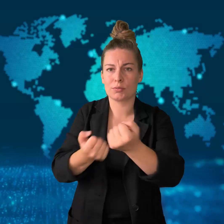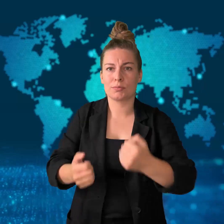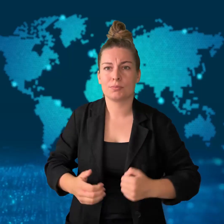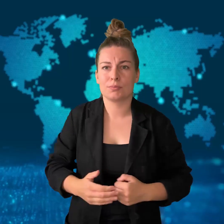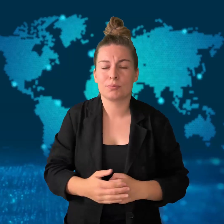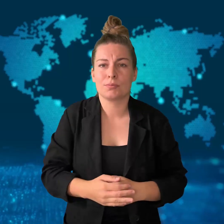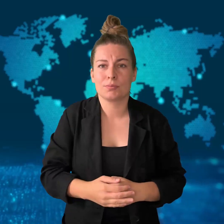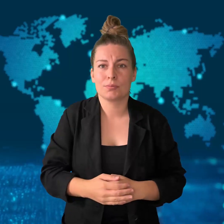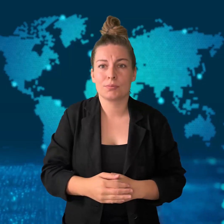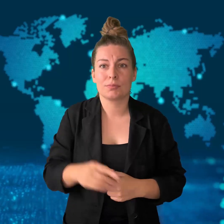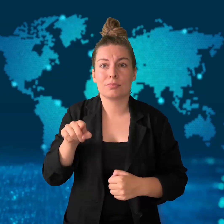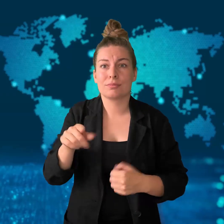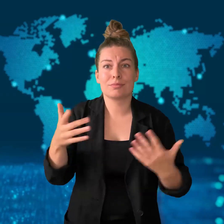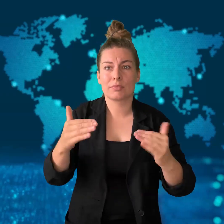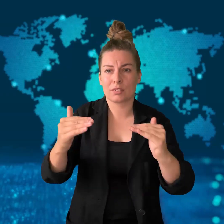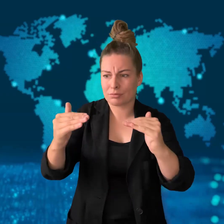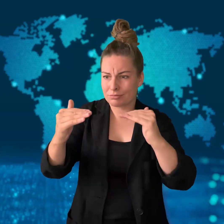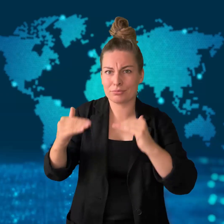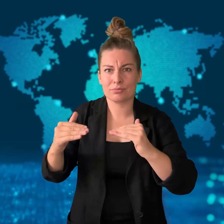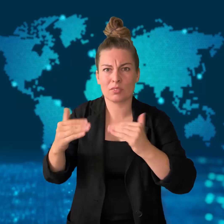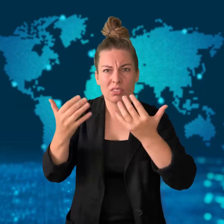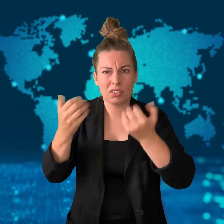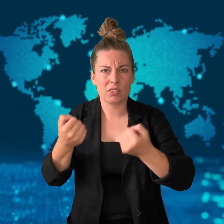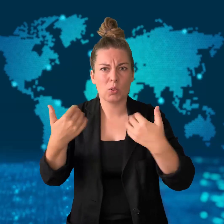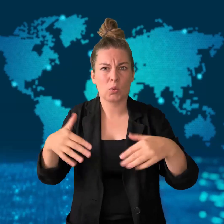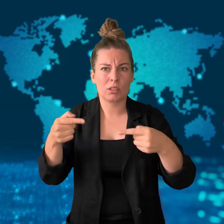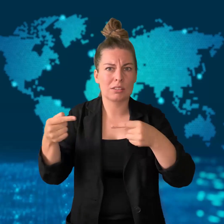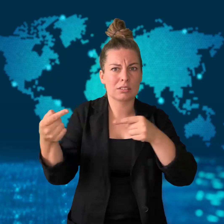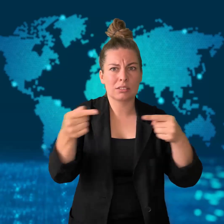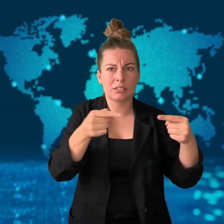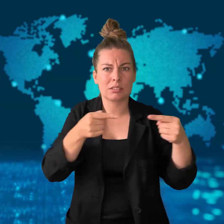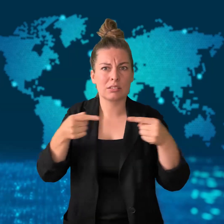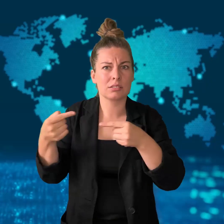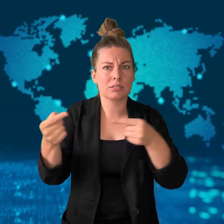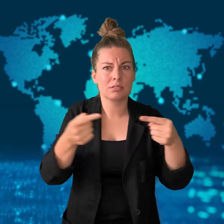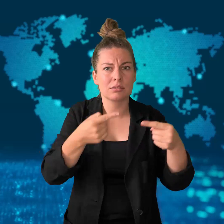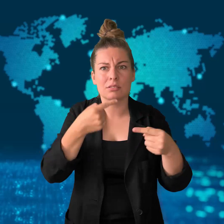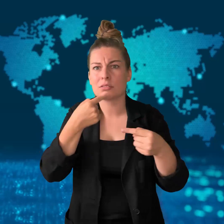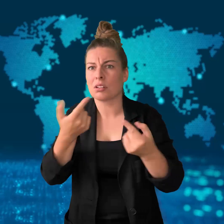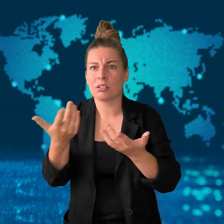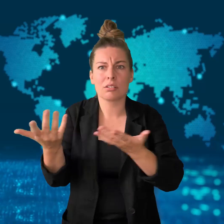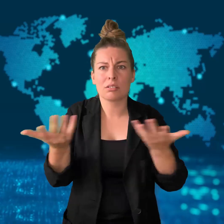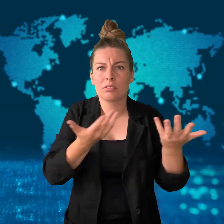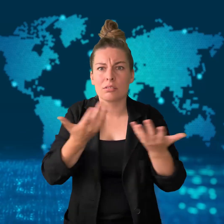The arguments in the lower house were not about the bill itself -